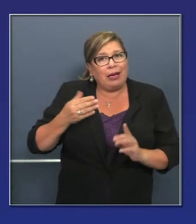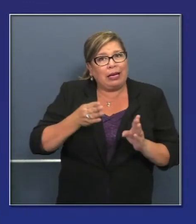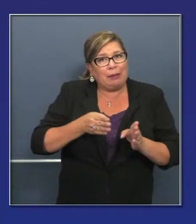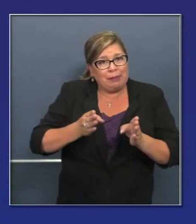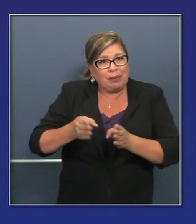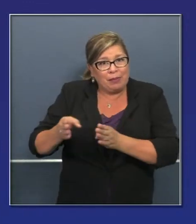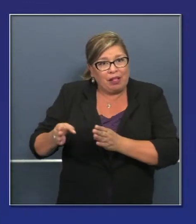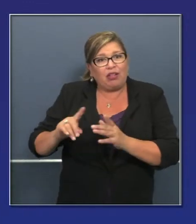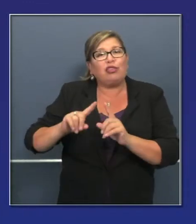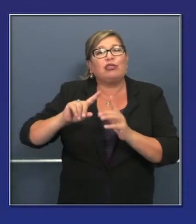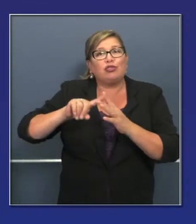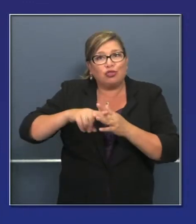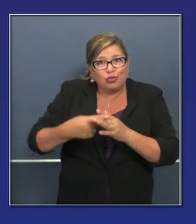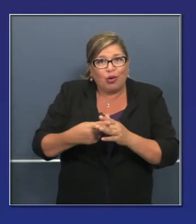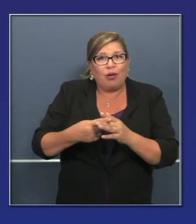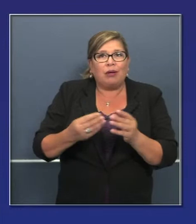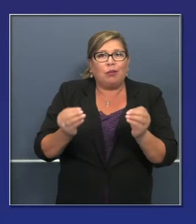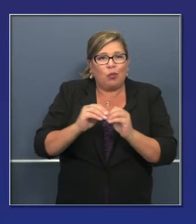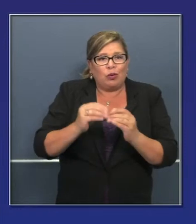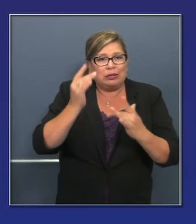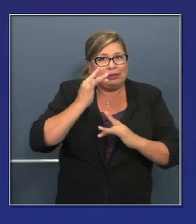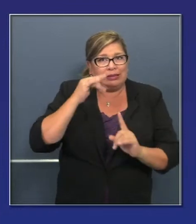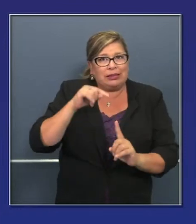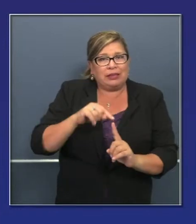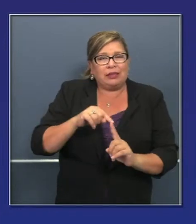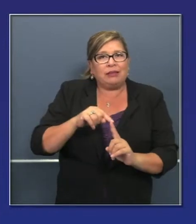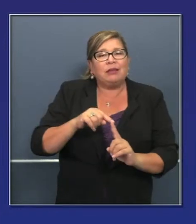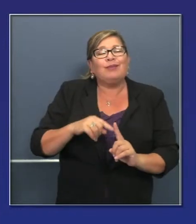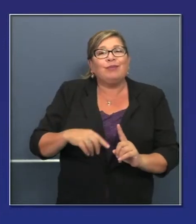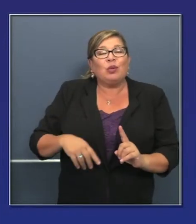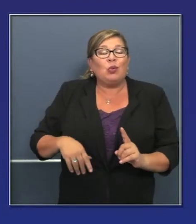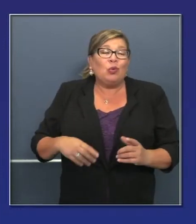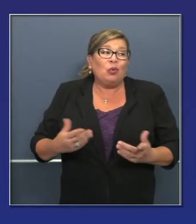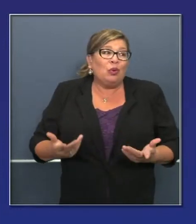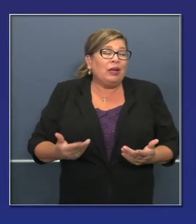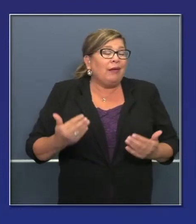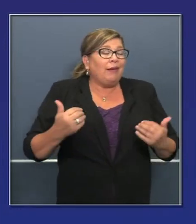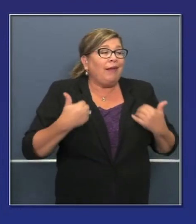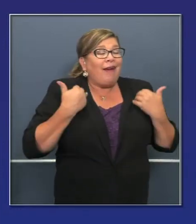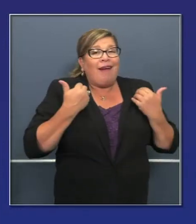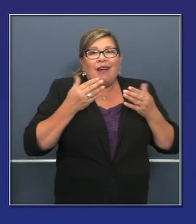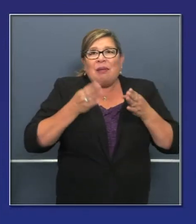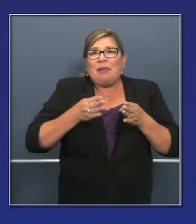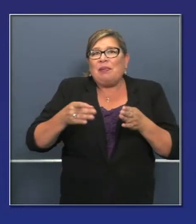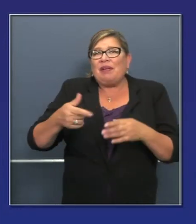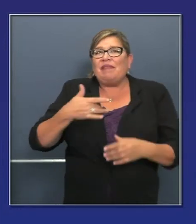there is a sense that a lot of young people or well you're young and so you feel a little bit